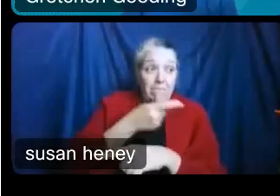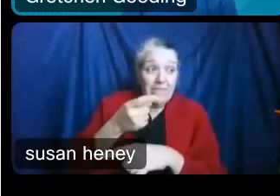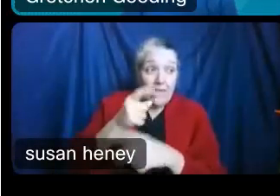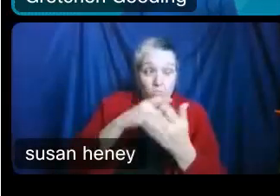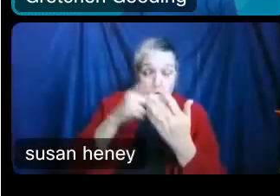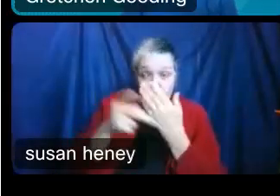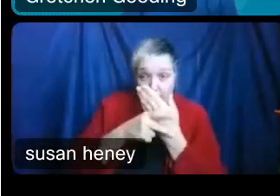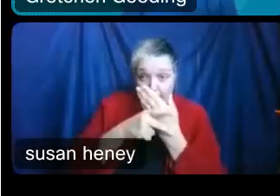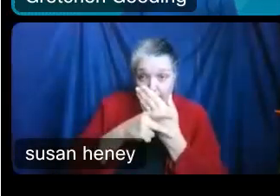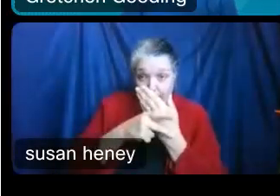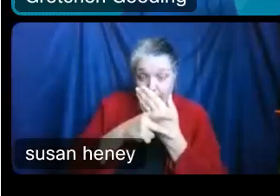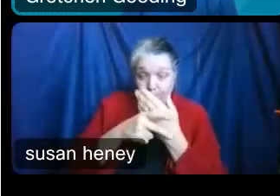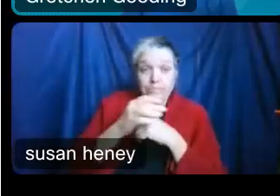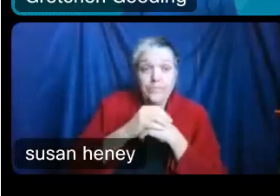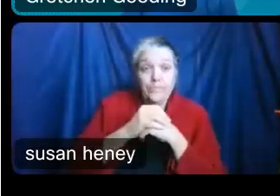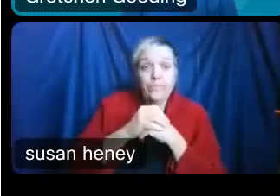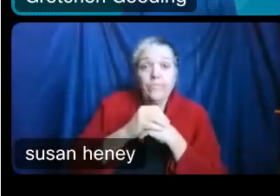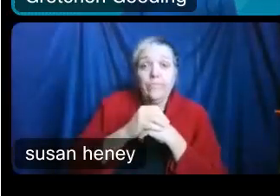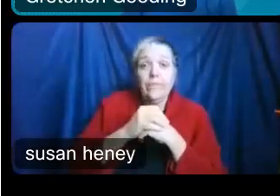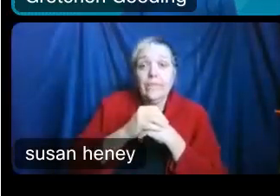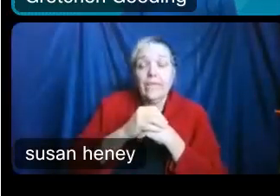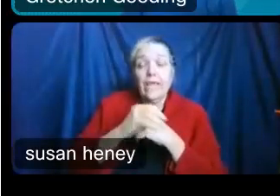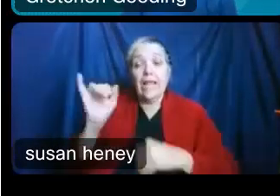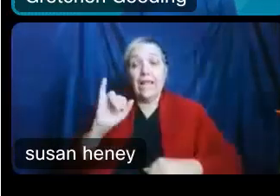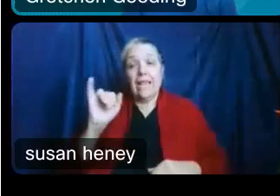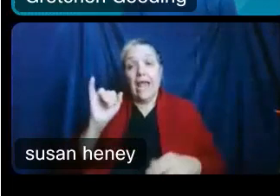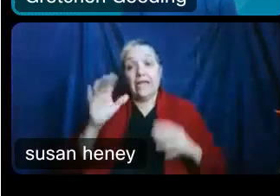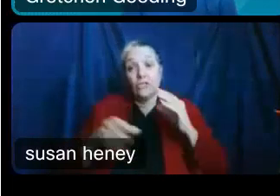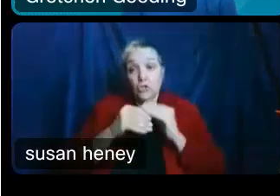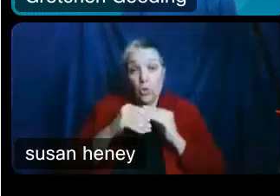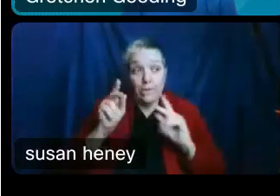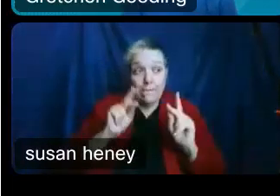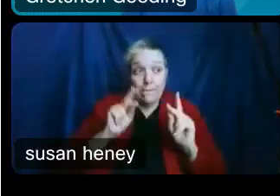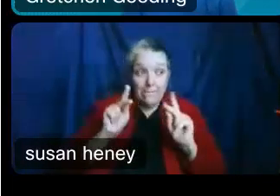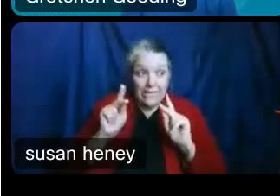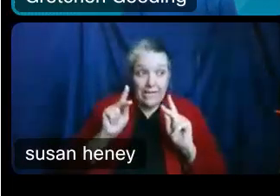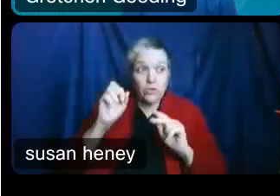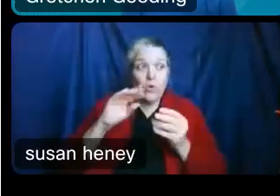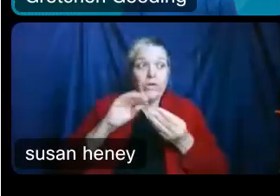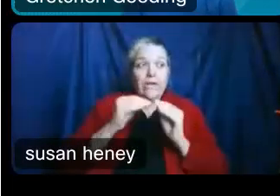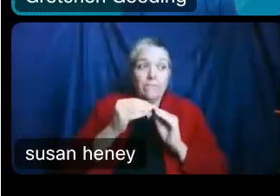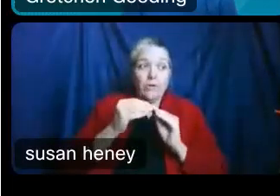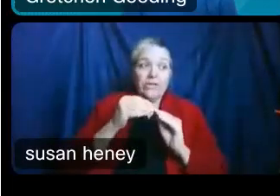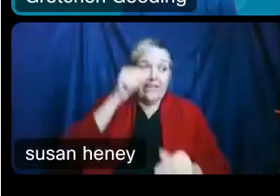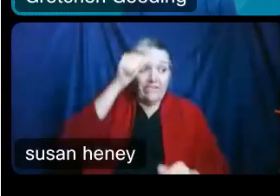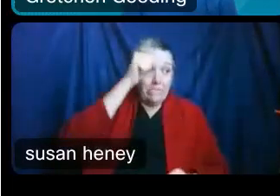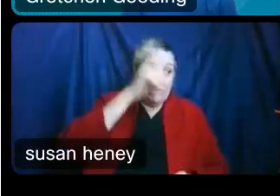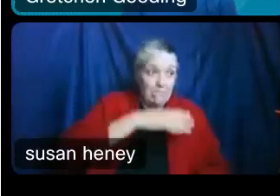or PEP is available, such as the total population, or numbers of males and females in the county,